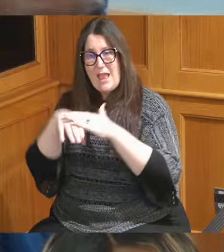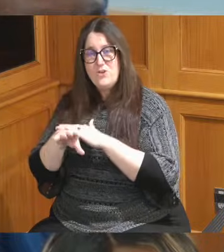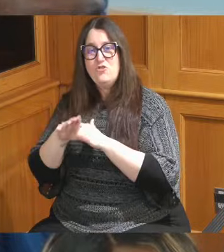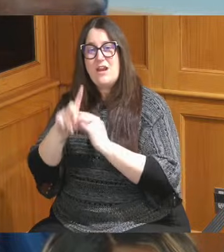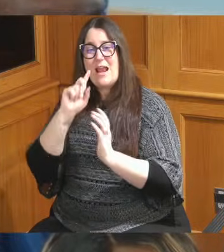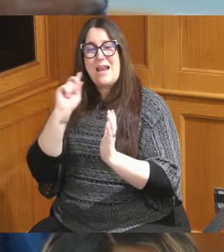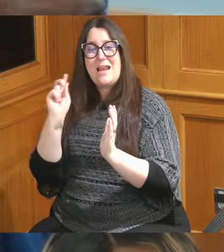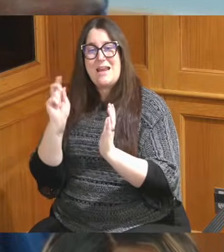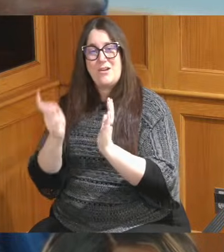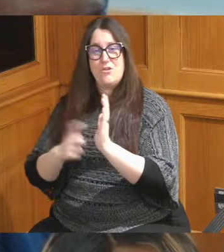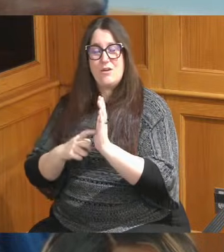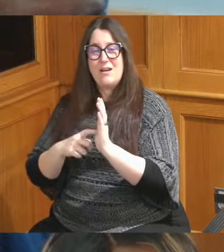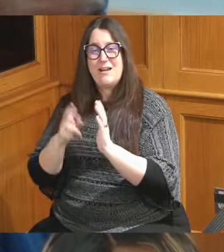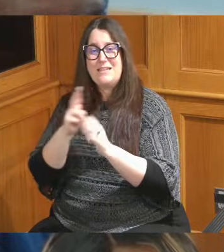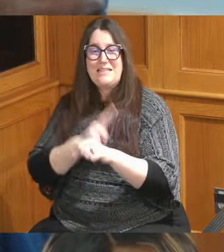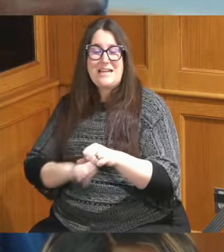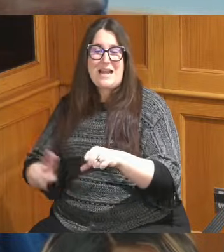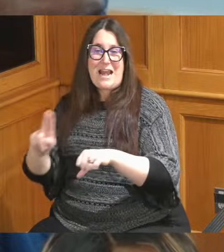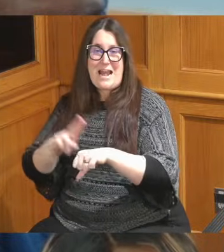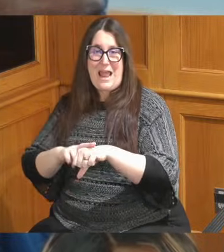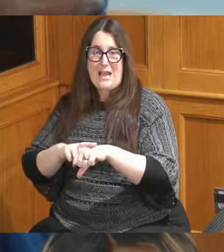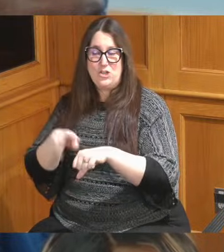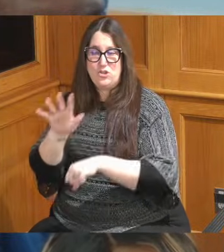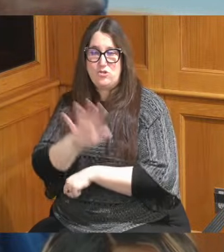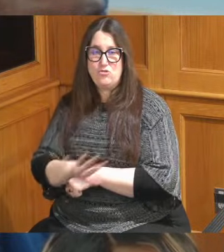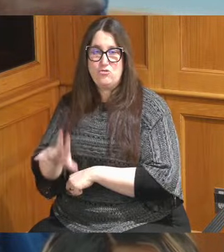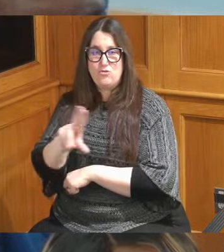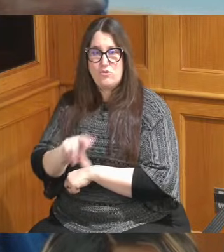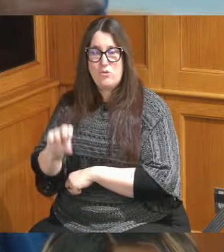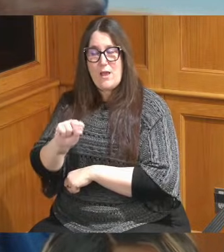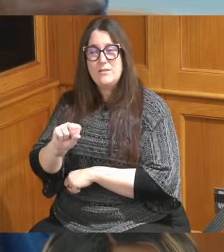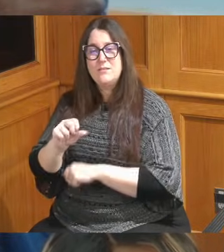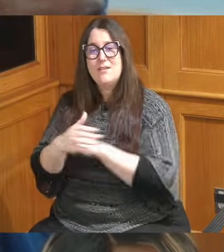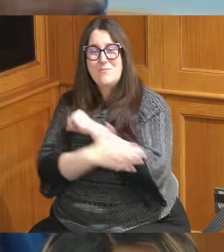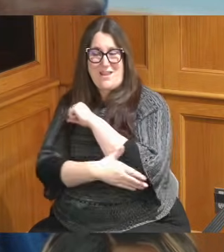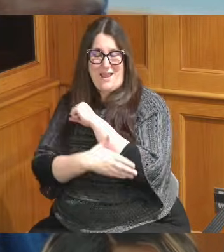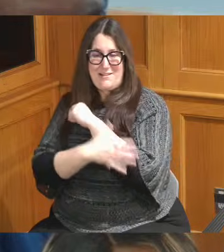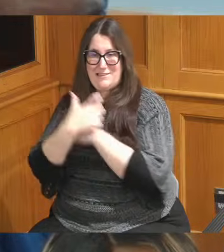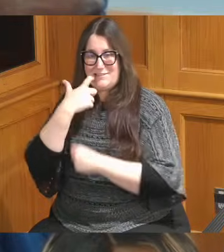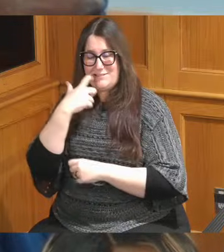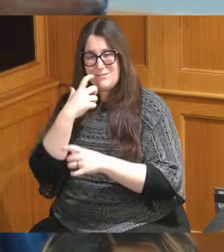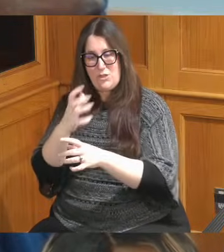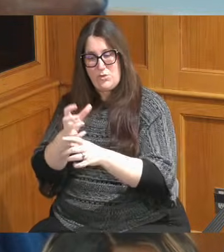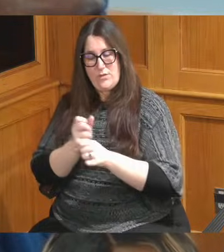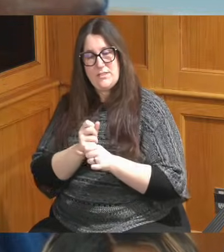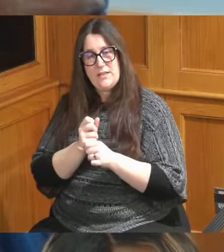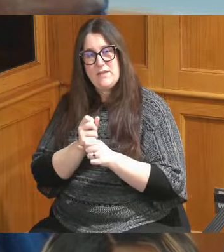multiple times by the National Association of Counties, most recently receiving the NACo